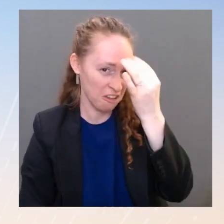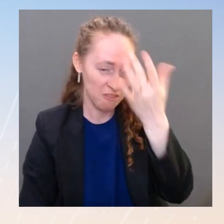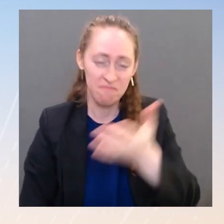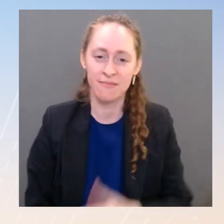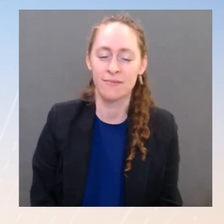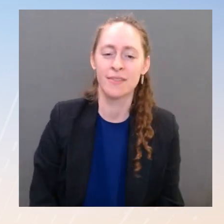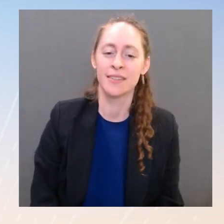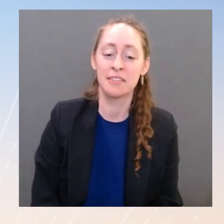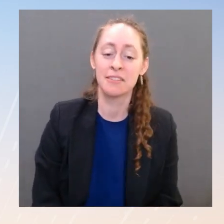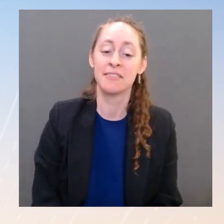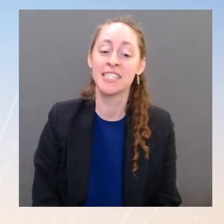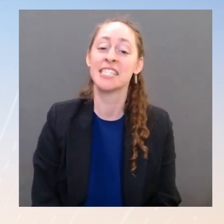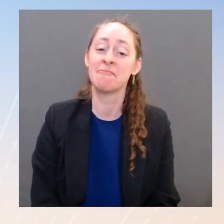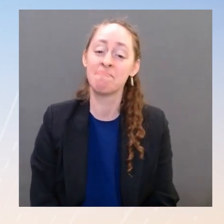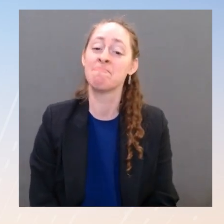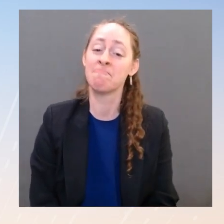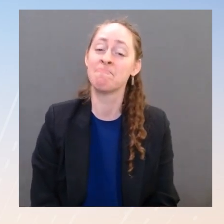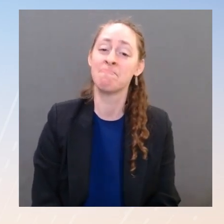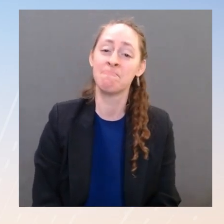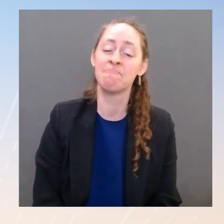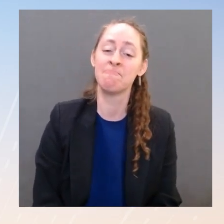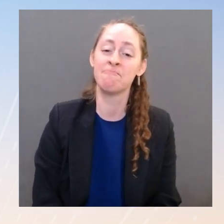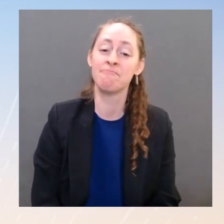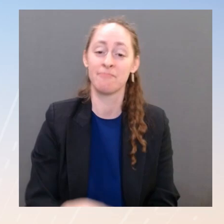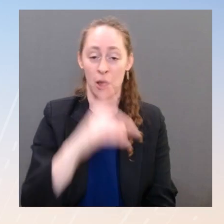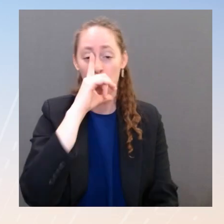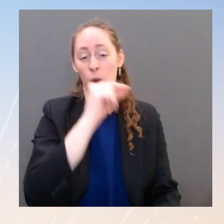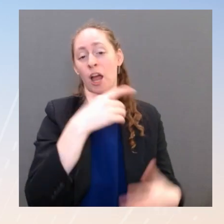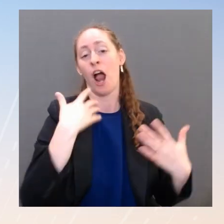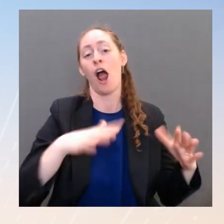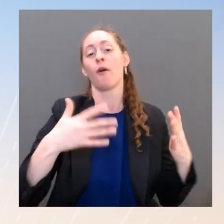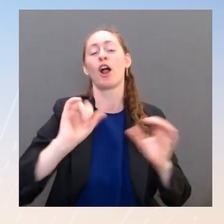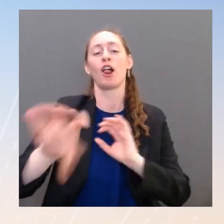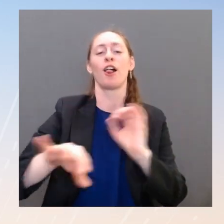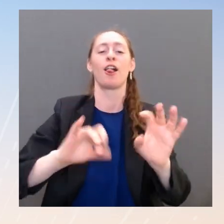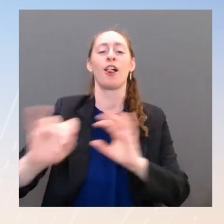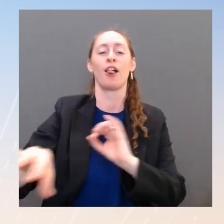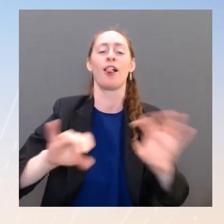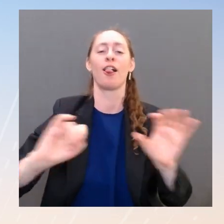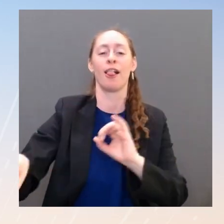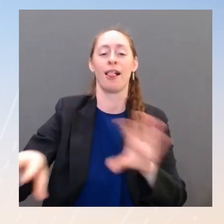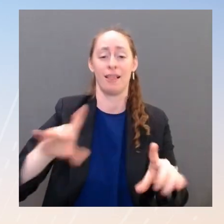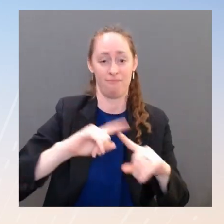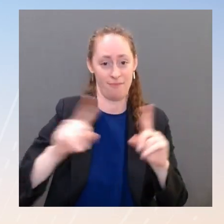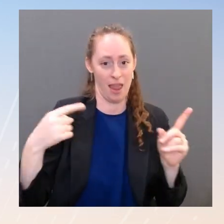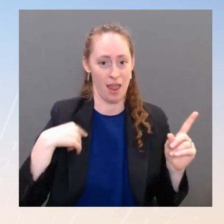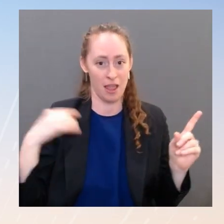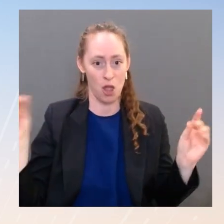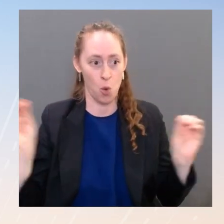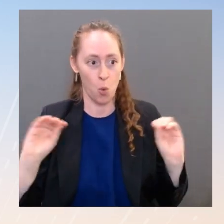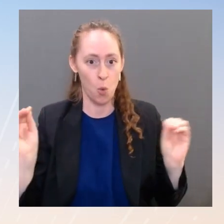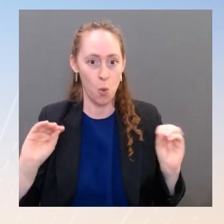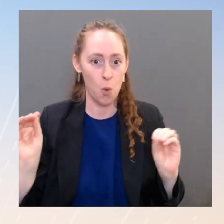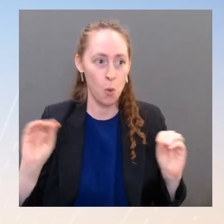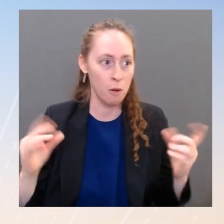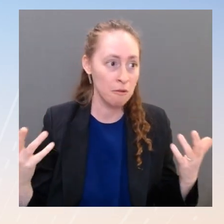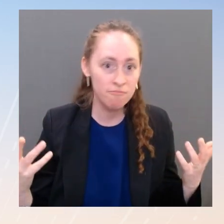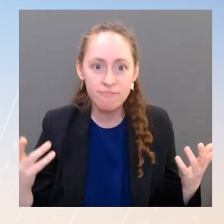but I don't have anything to preview or predict at this point in time from here about what they may or may not do. And I expect we'll have more to convey